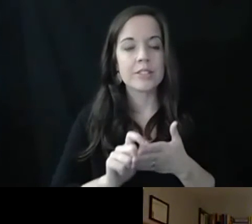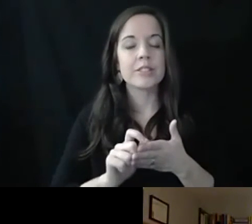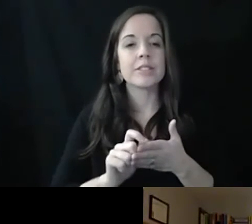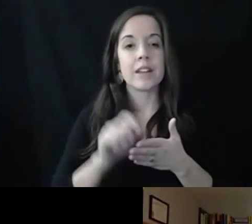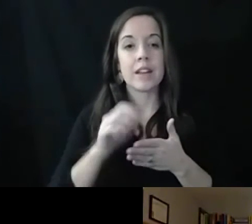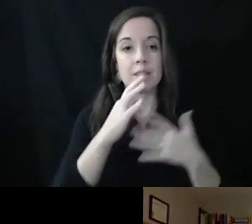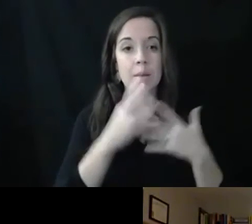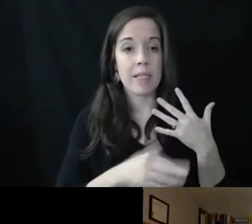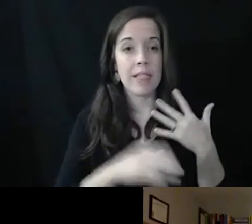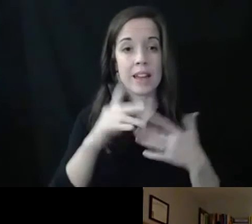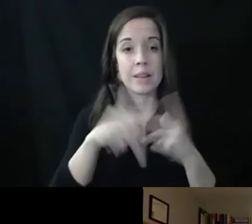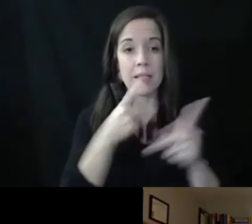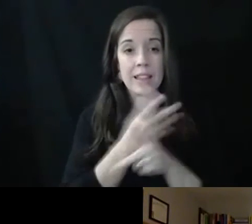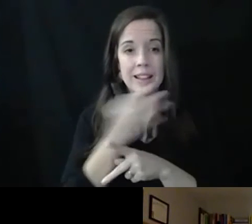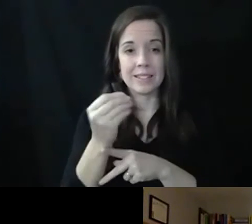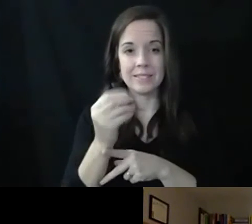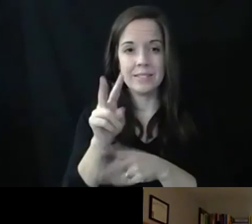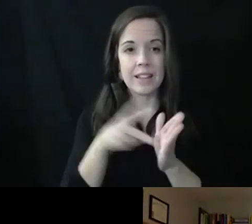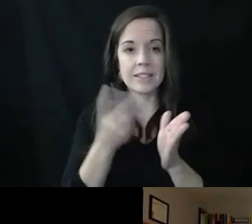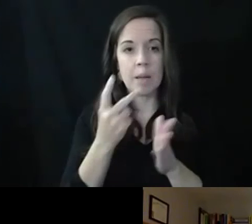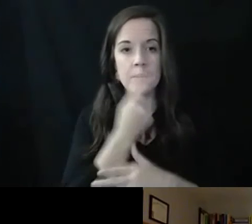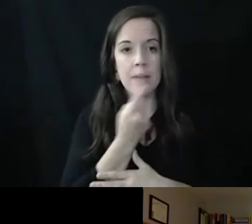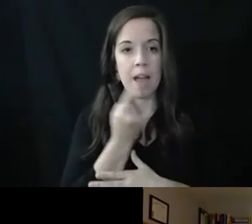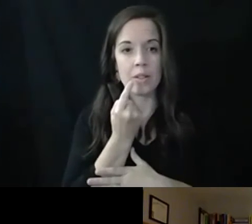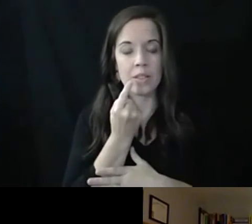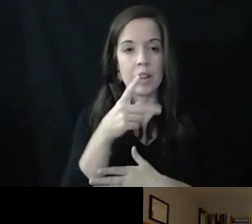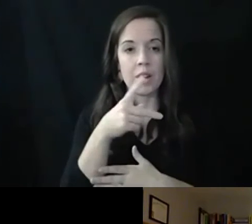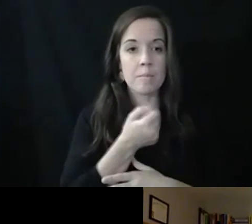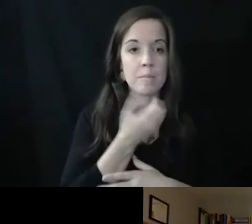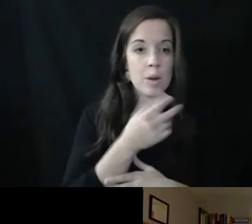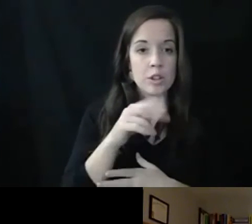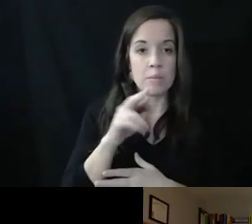and Double-Mouthed. Her poetry, prose, interviews, and reviews appear in literary